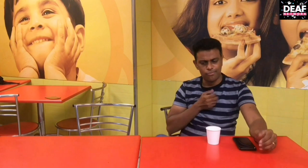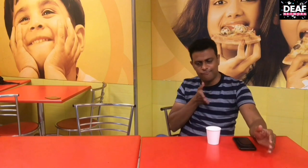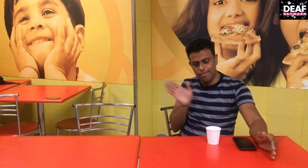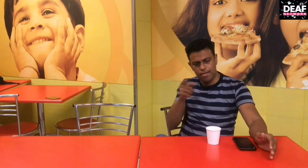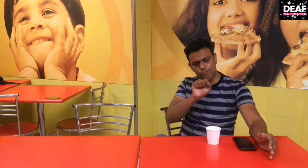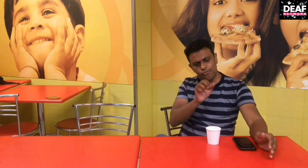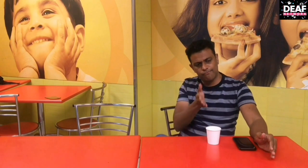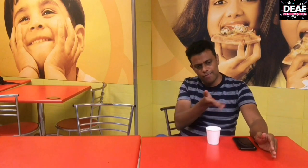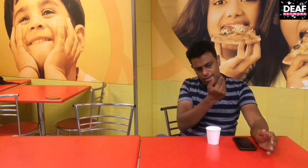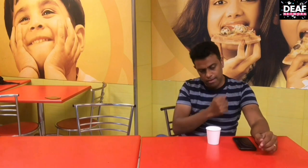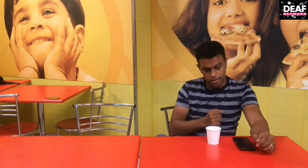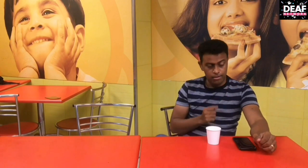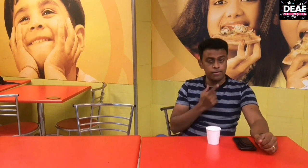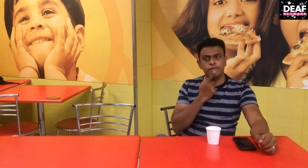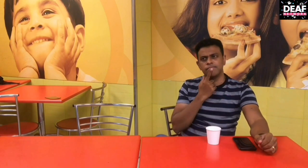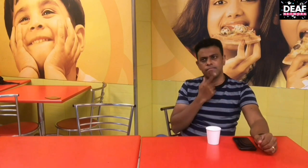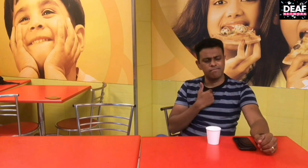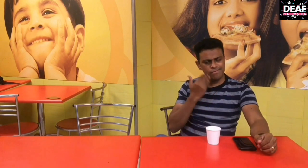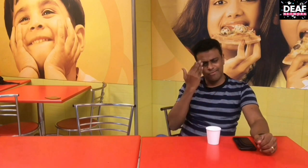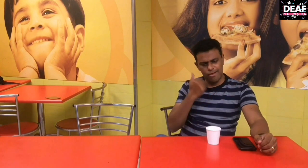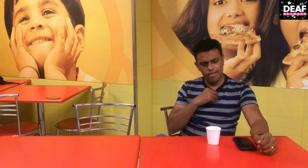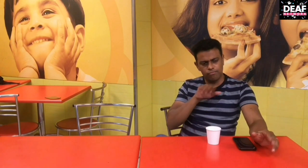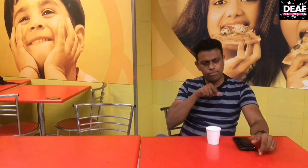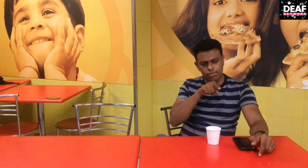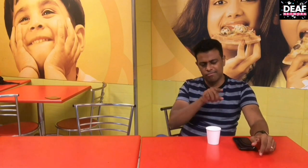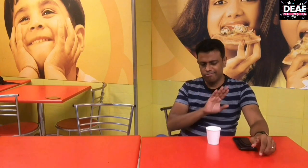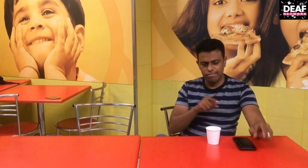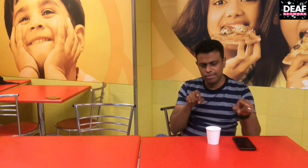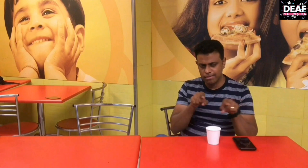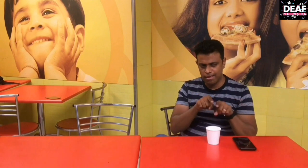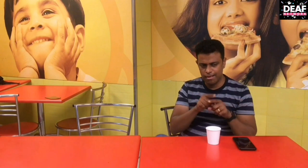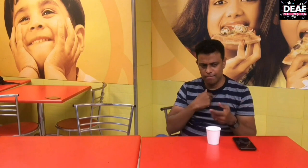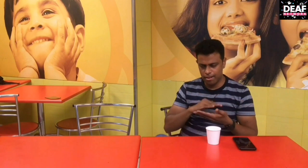We have our own way! Why I bother about you?